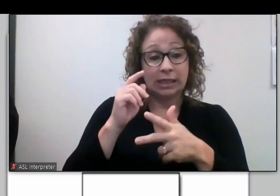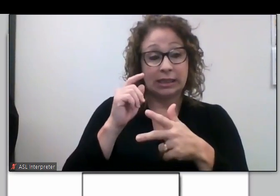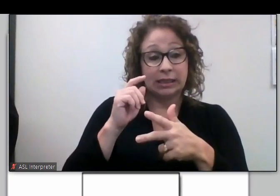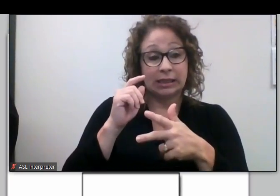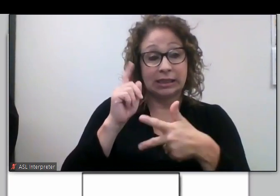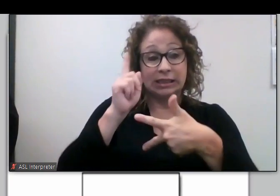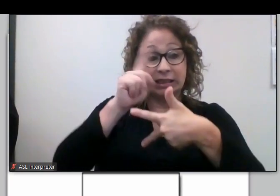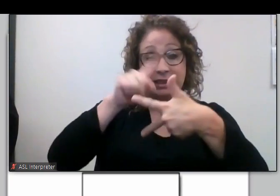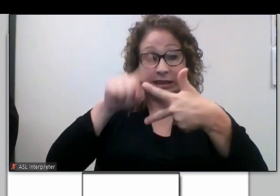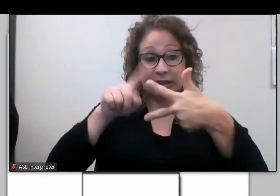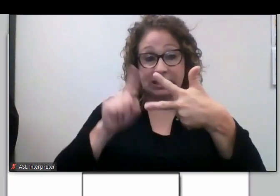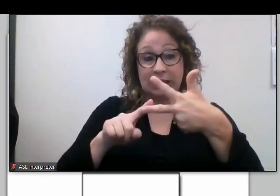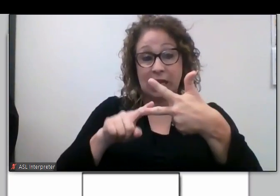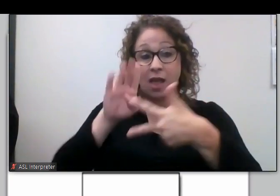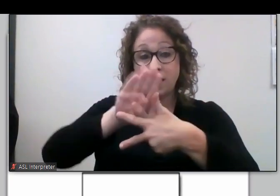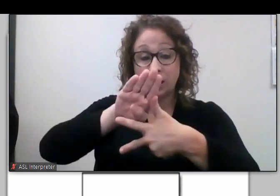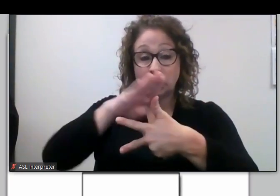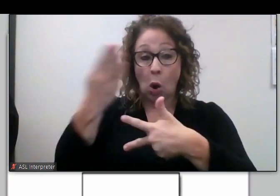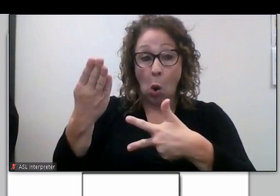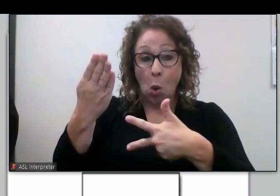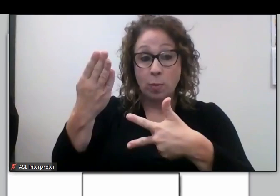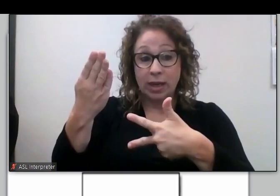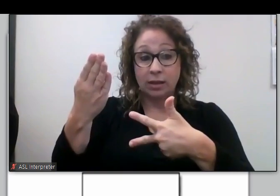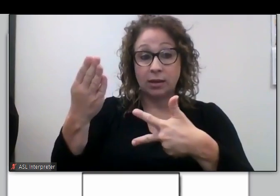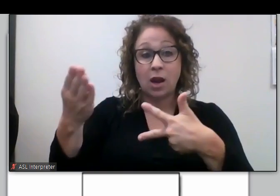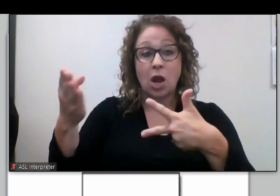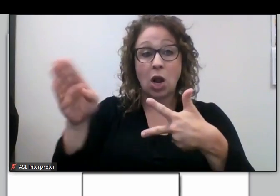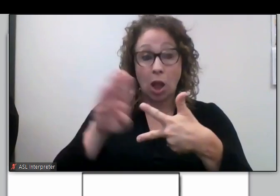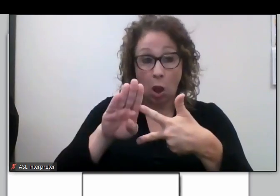There's open, closed and live captions.